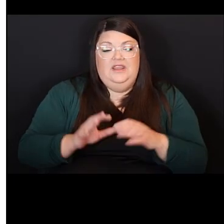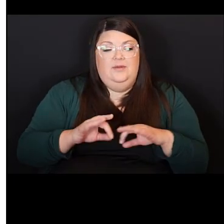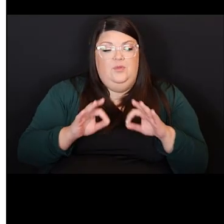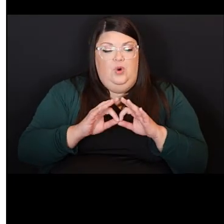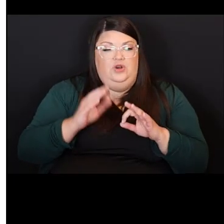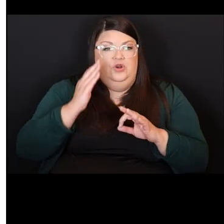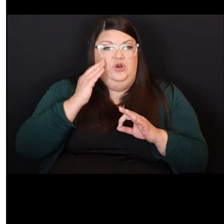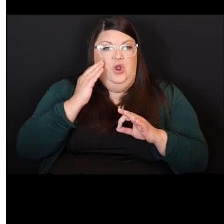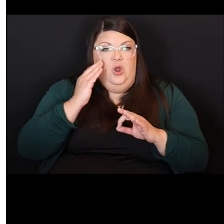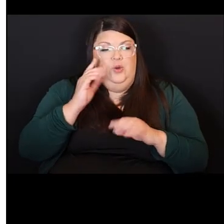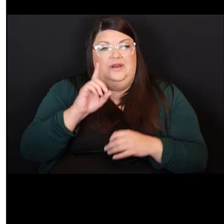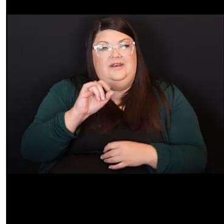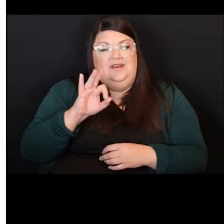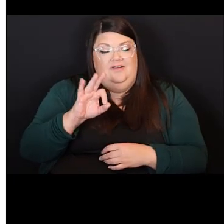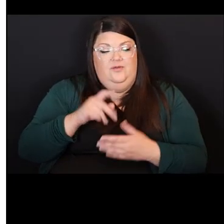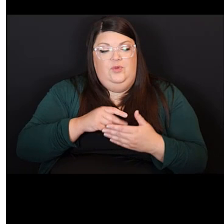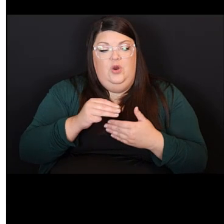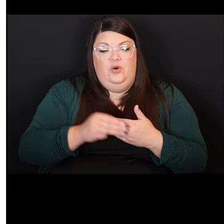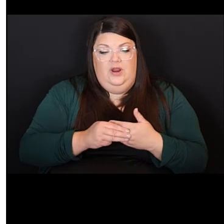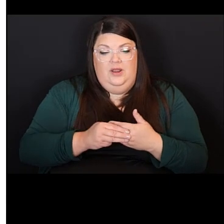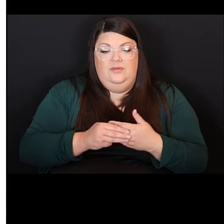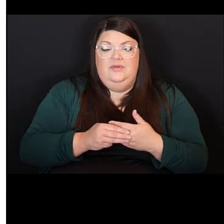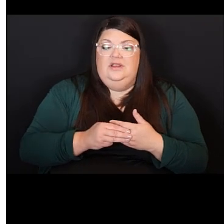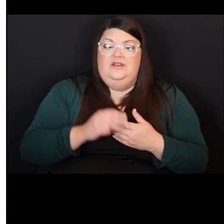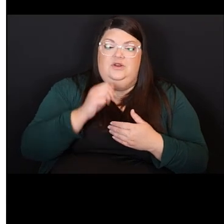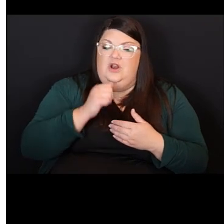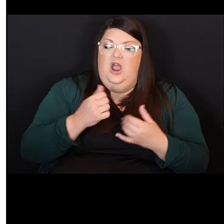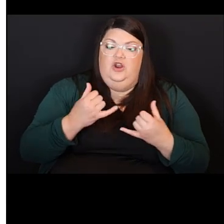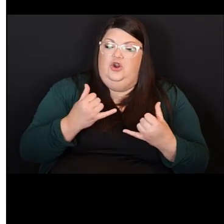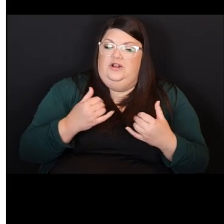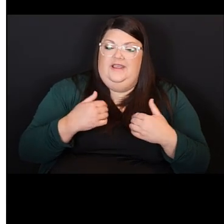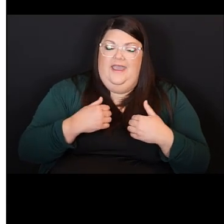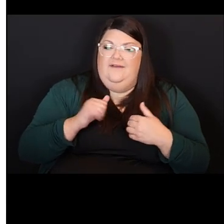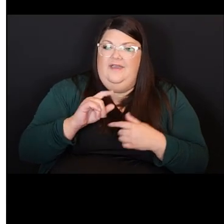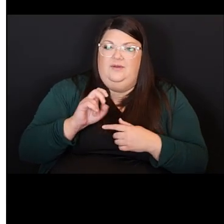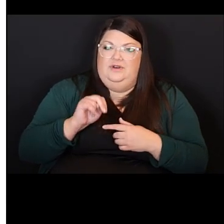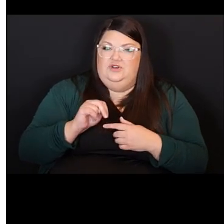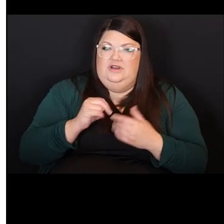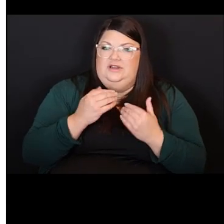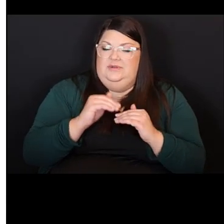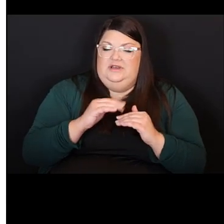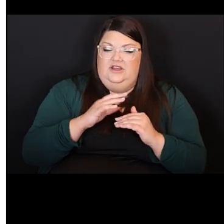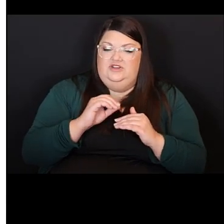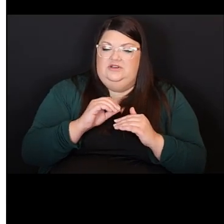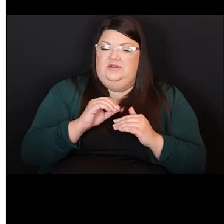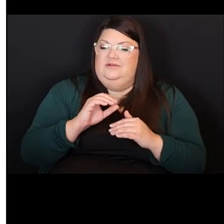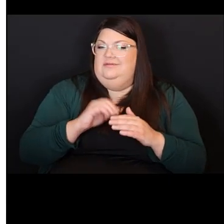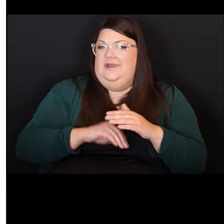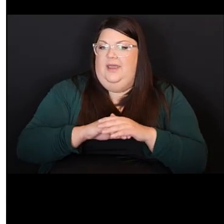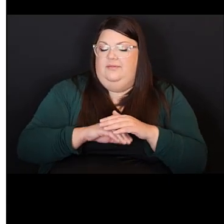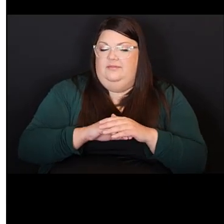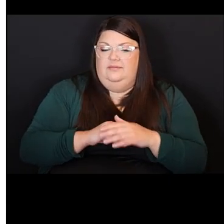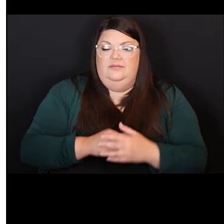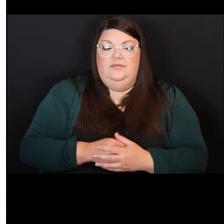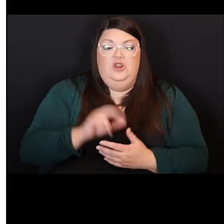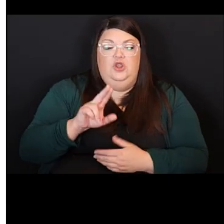It is important to note that DIF programs do not currently have administrative limitations (caps).